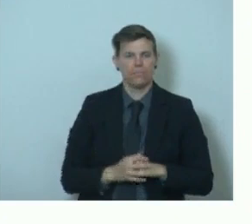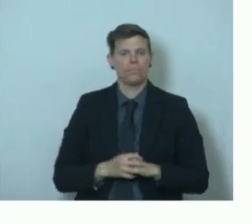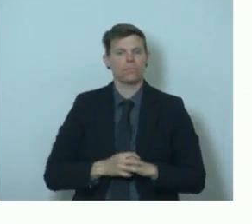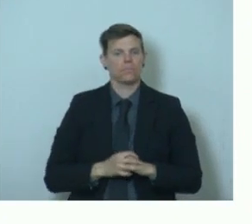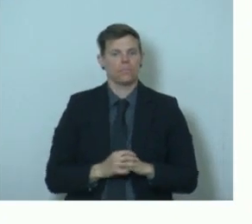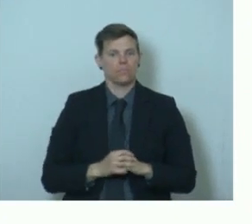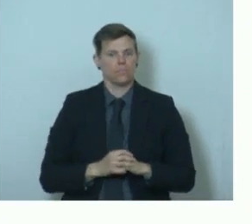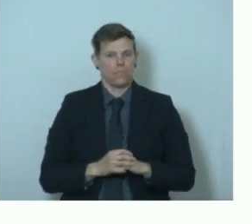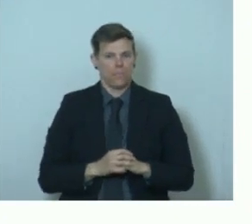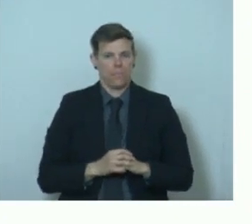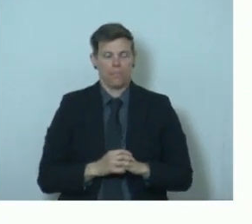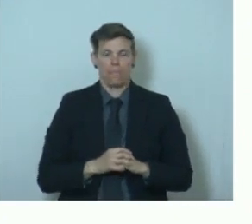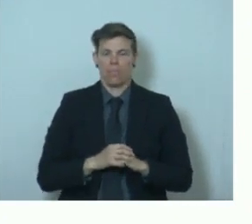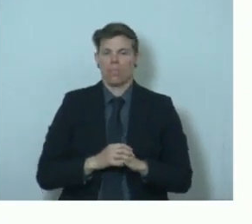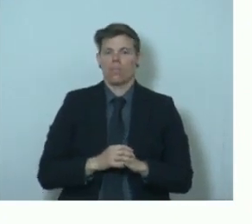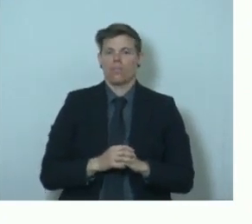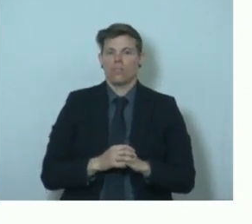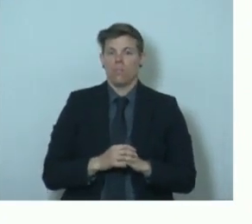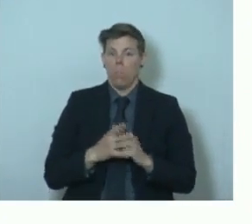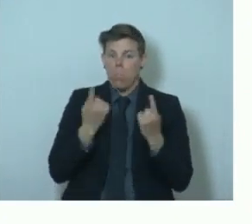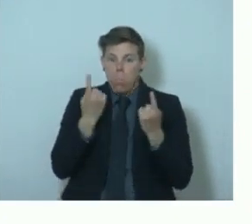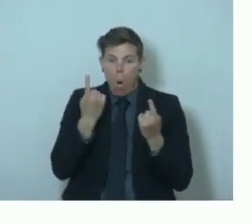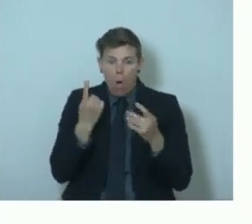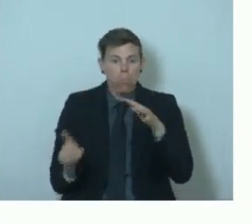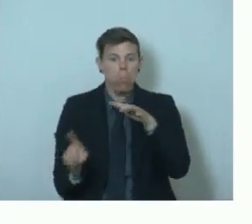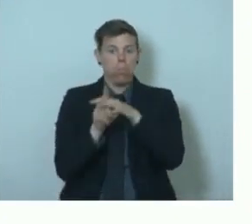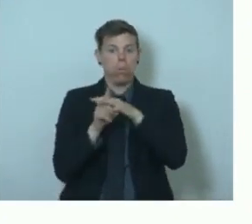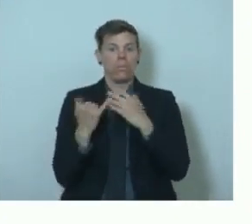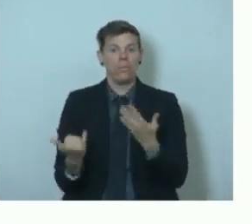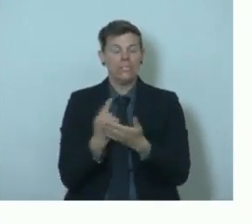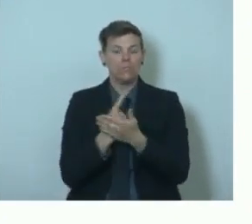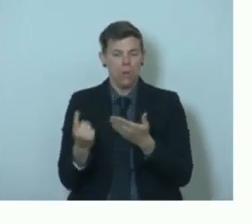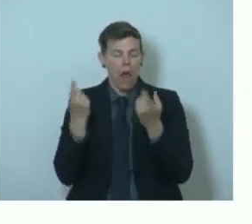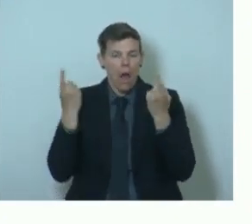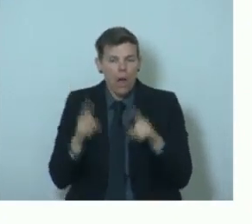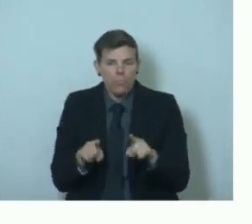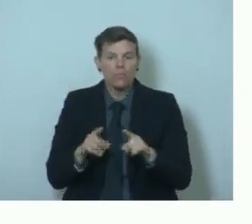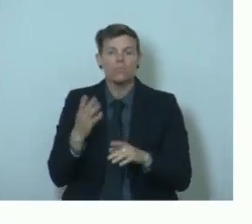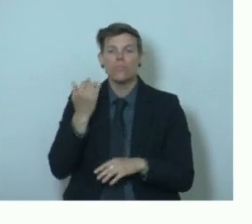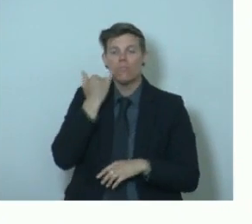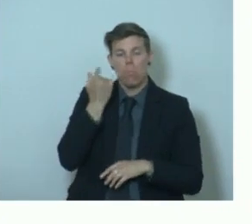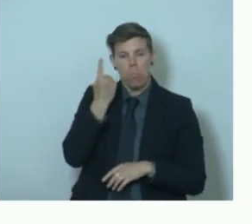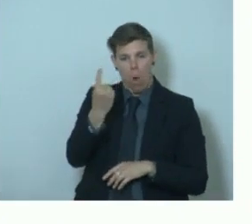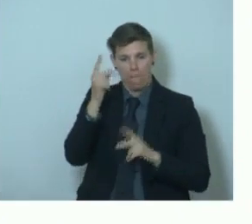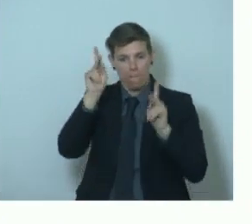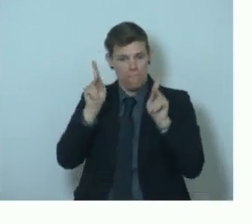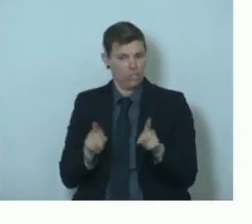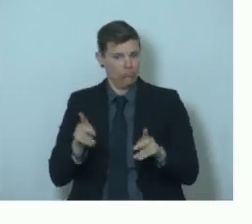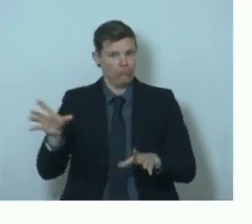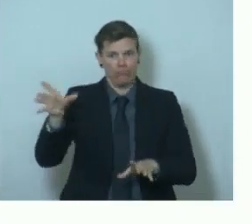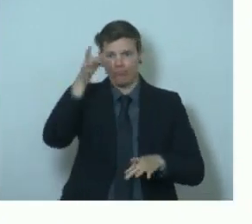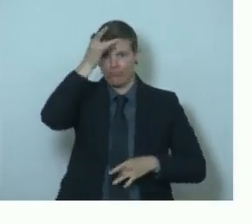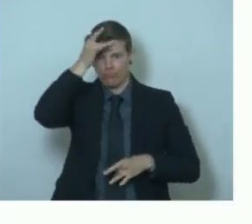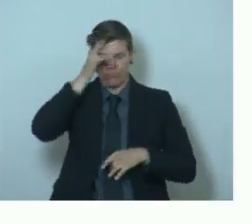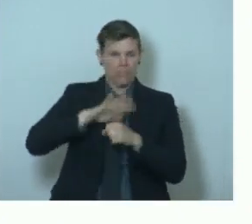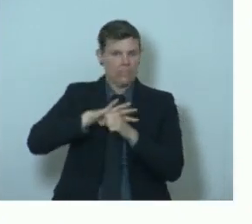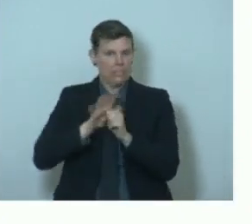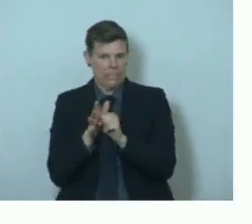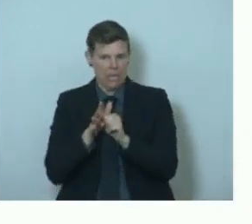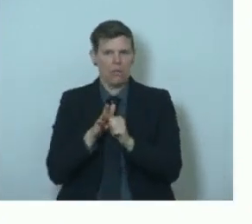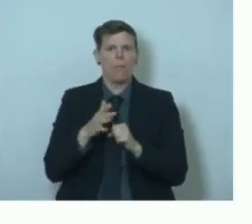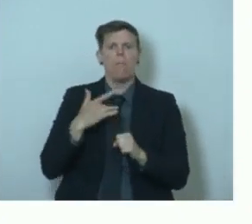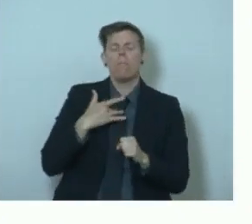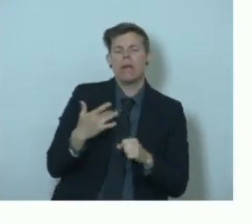ONE THING THAT GETS MISSED, THERE WAS AN ARTICLE THAT CAME OUT ABOUT THIS EARLIER THIS WEEK.